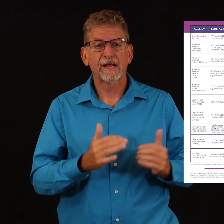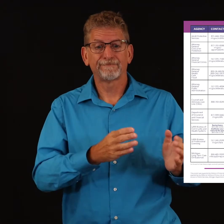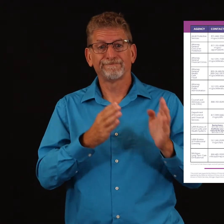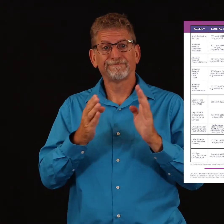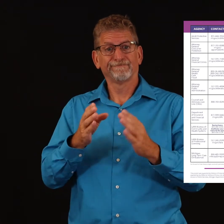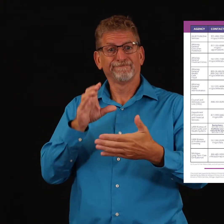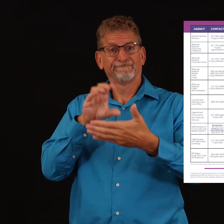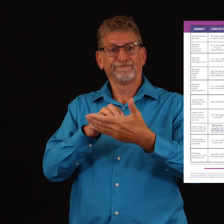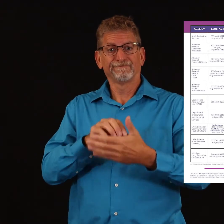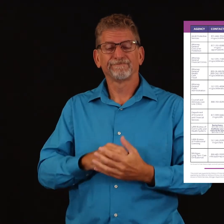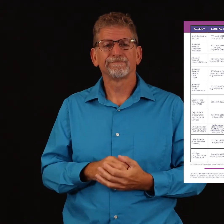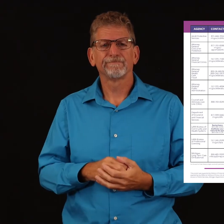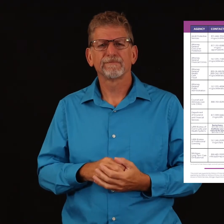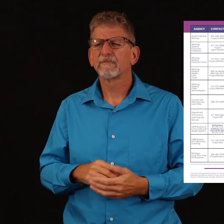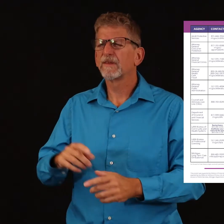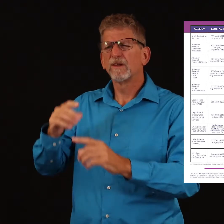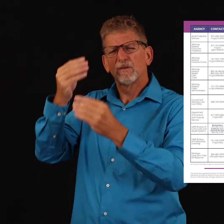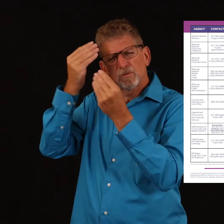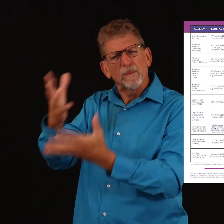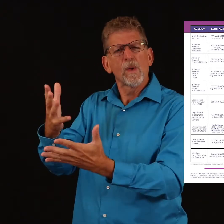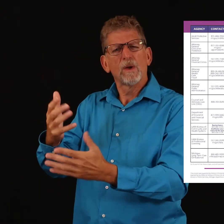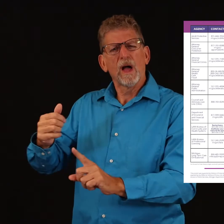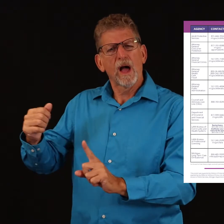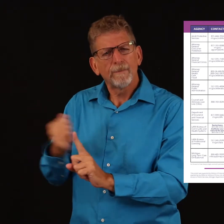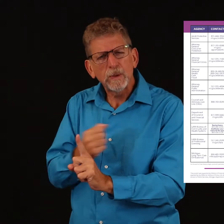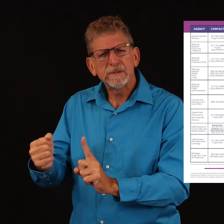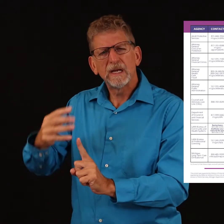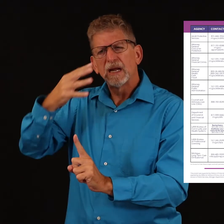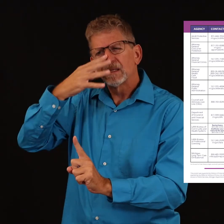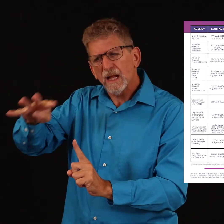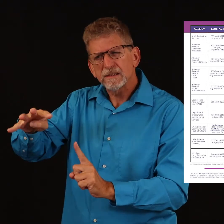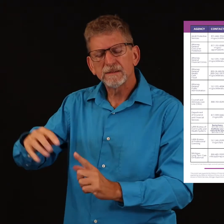[Next Section] Report Abuse, Neglect